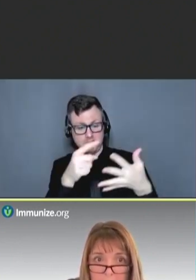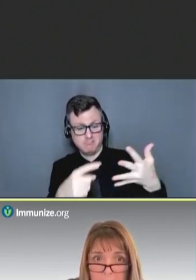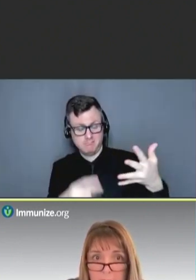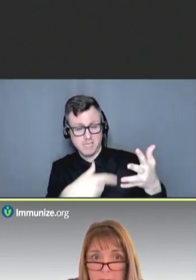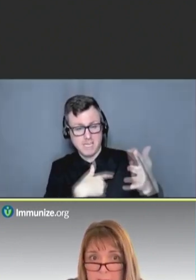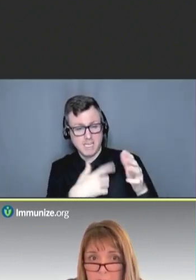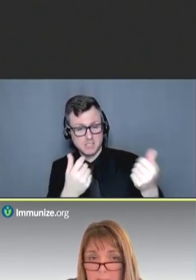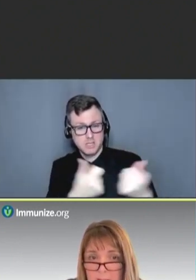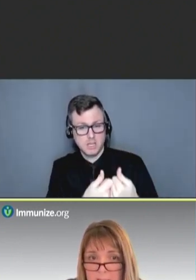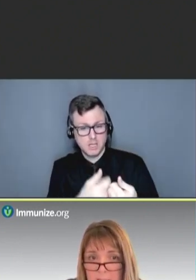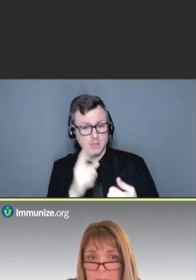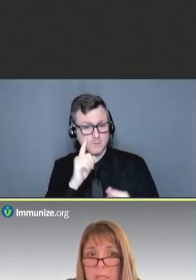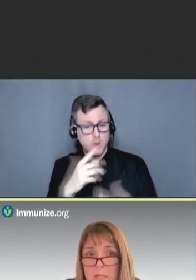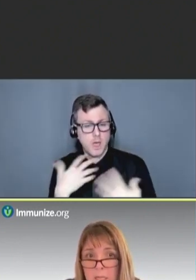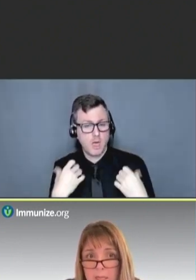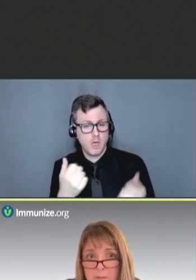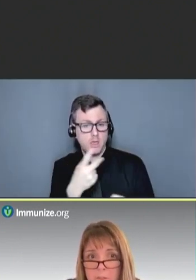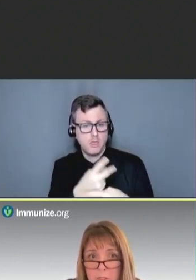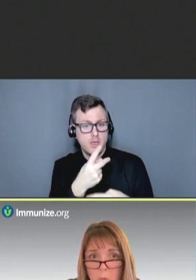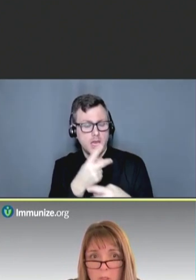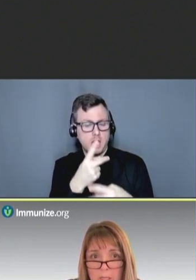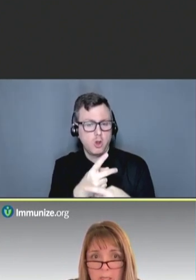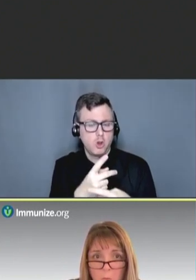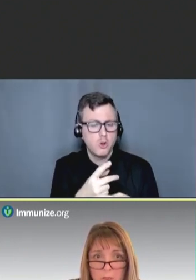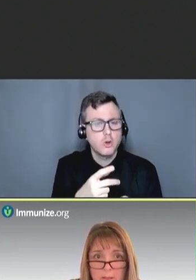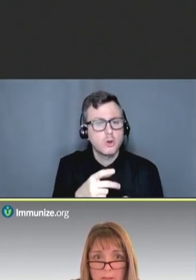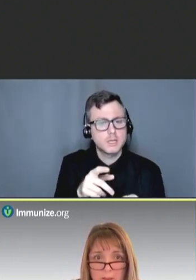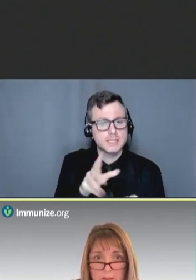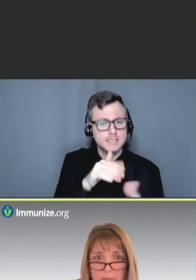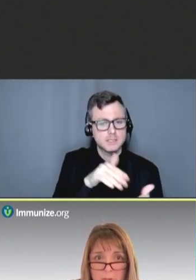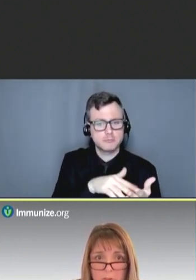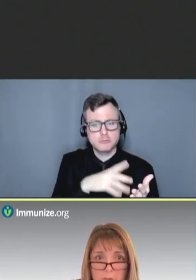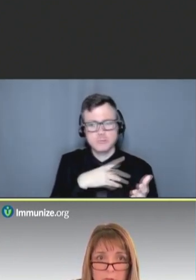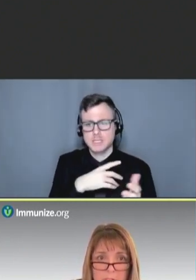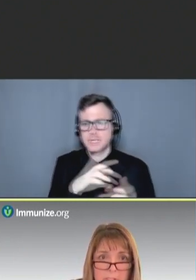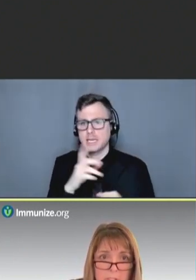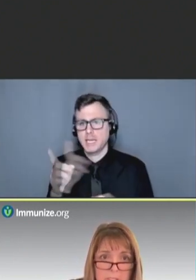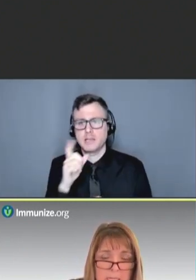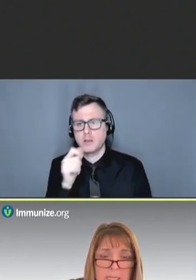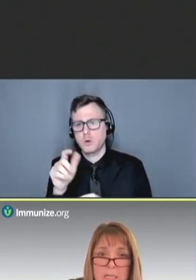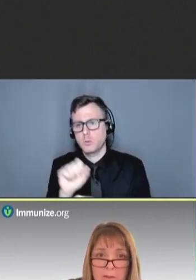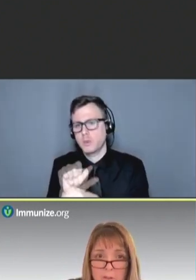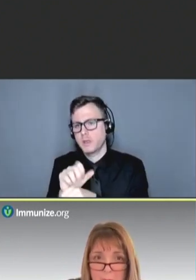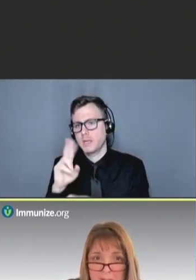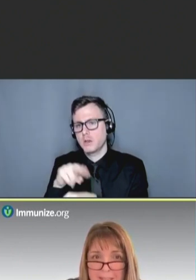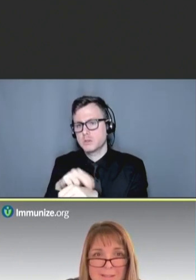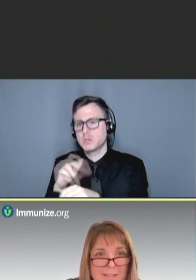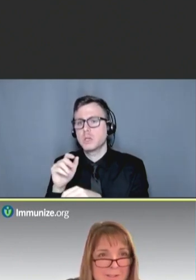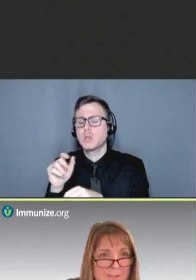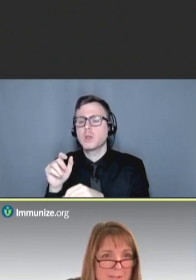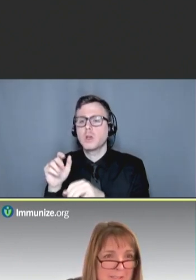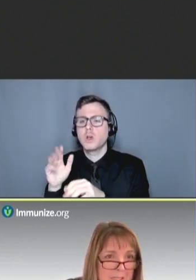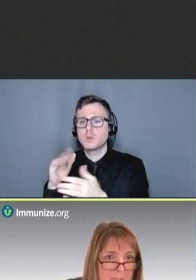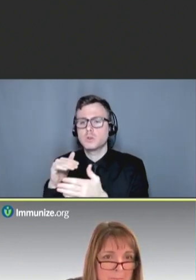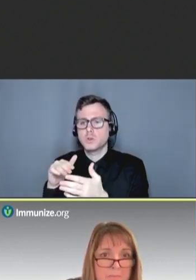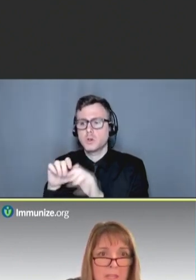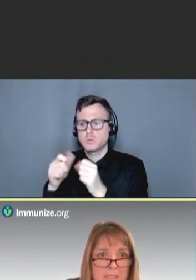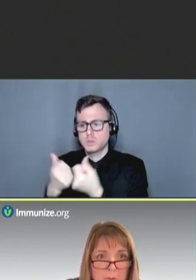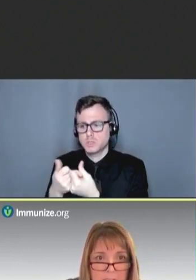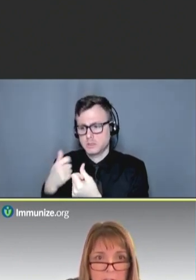health care centers at the time. And so, working with the National Association of Community Health Centers, a strategies